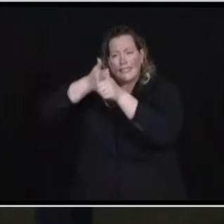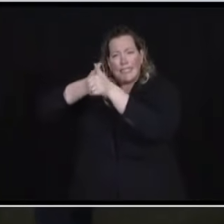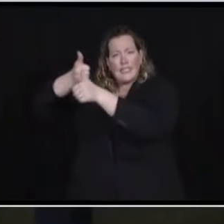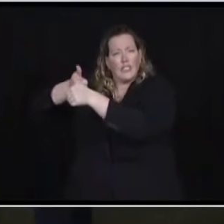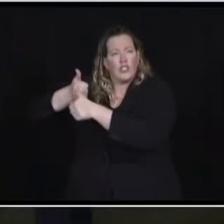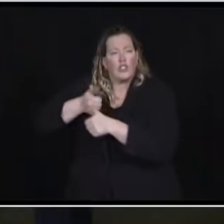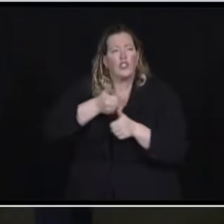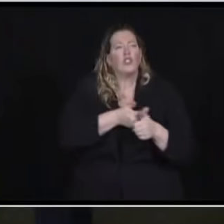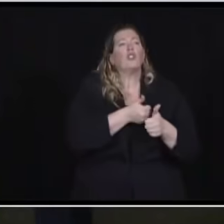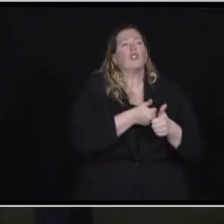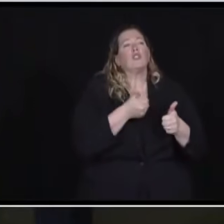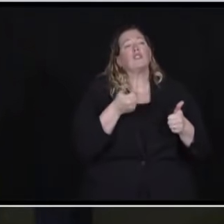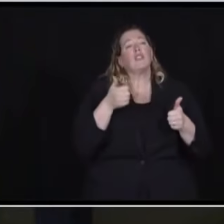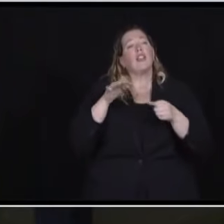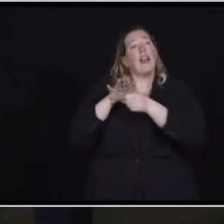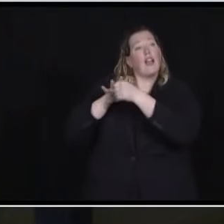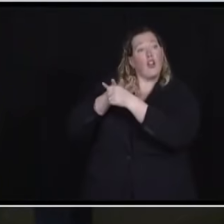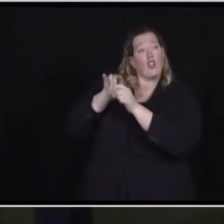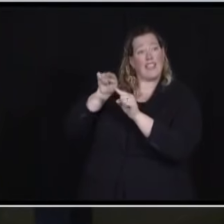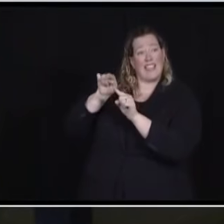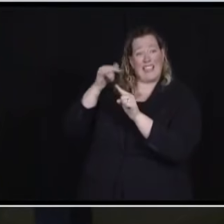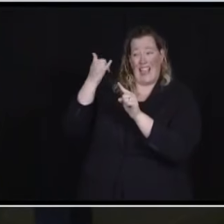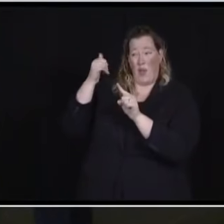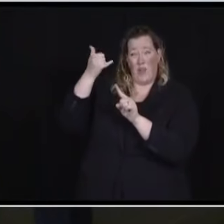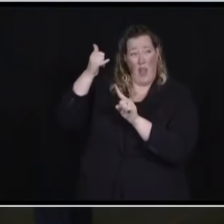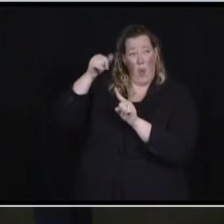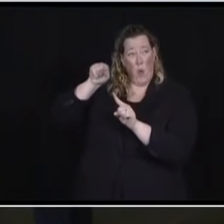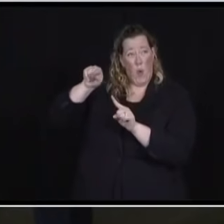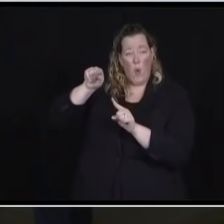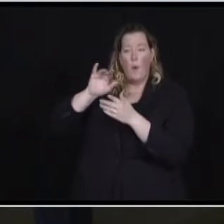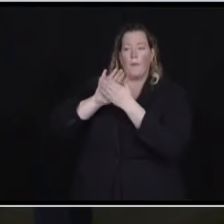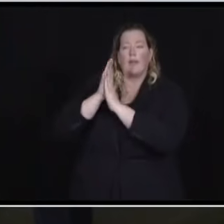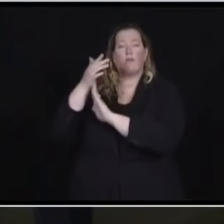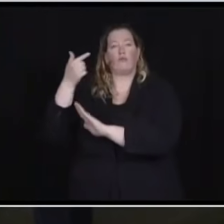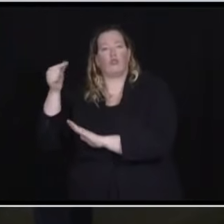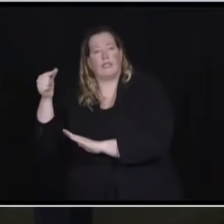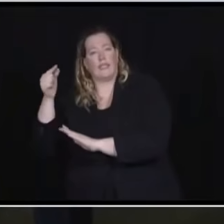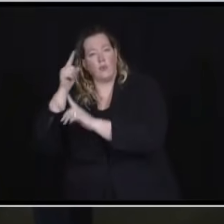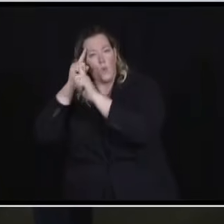We anticipated that the numbers would go up first before they started coming down, and